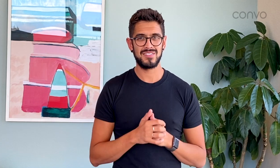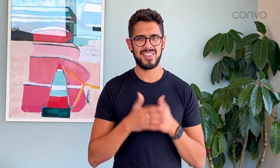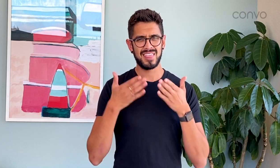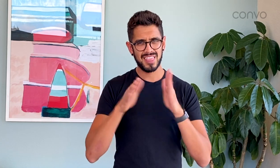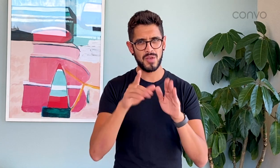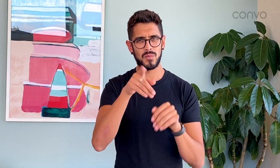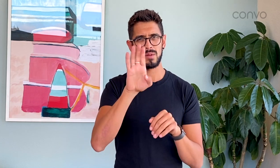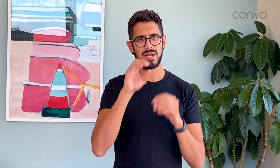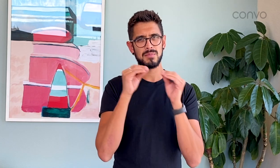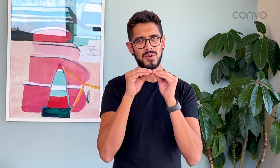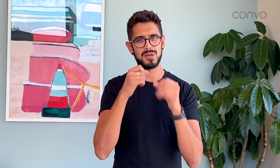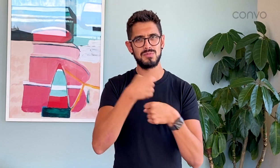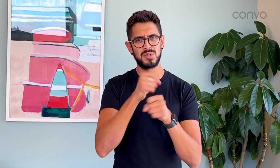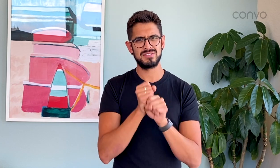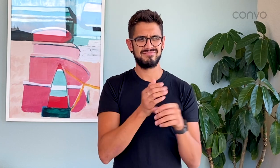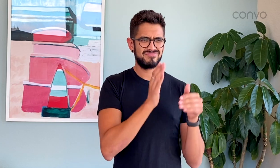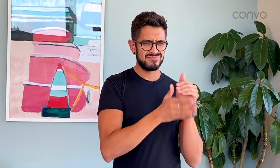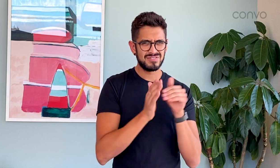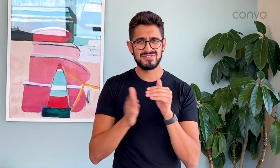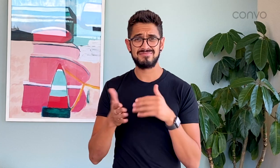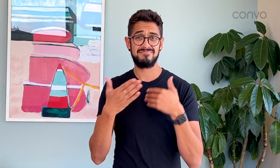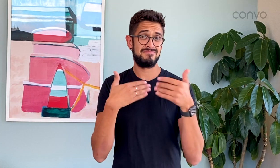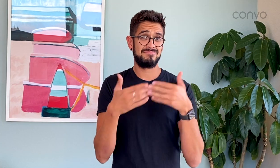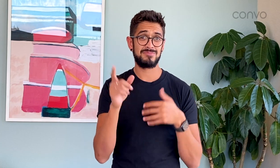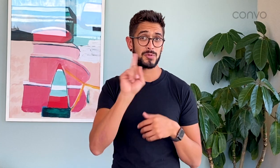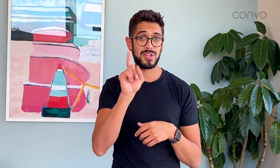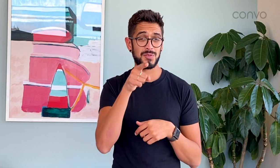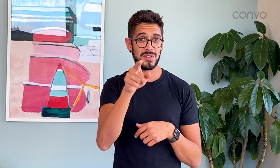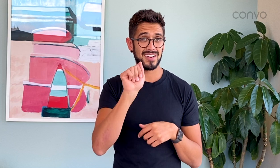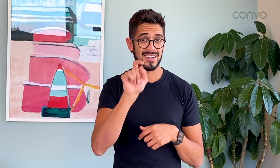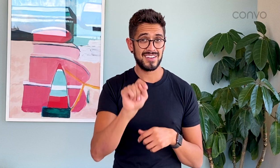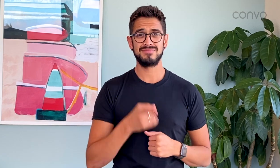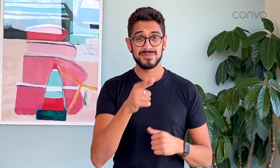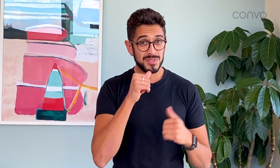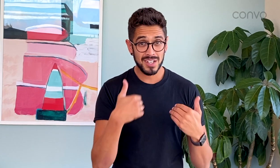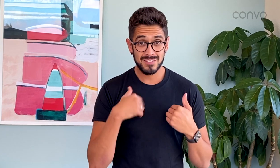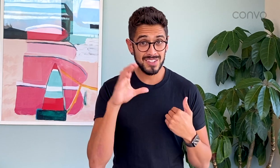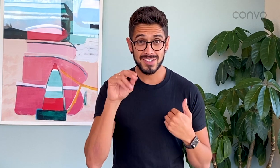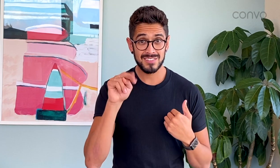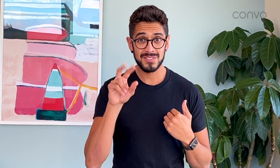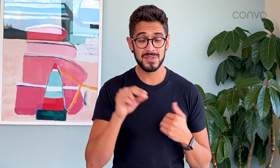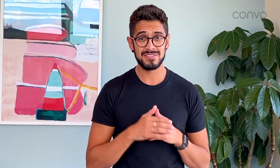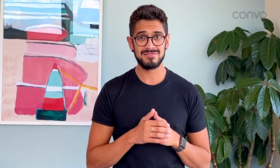letting you be more productive anywhere you're at. Don’t have Convo yet?